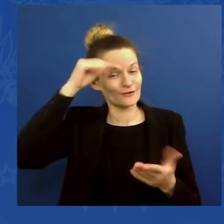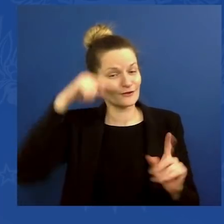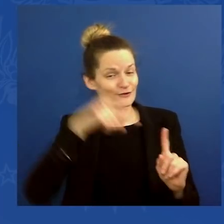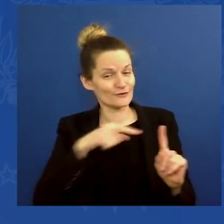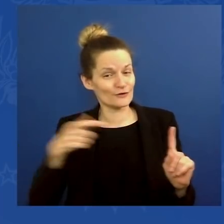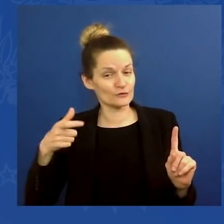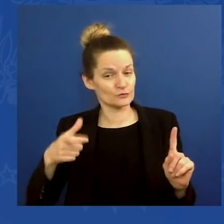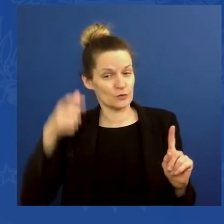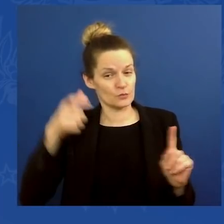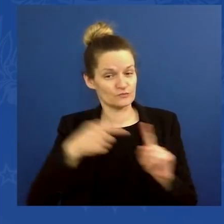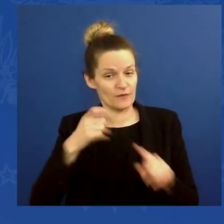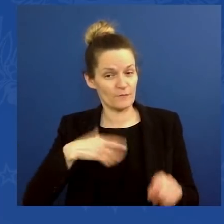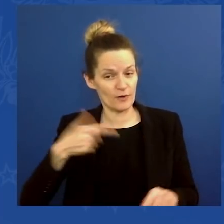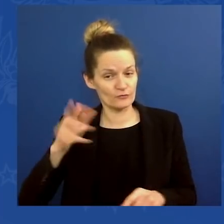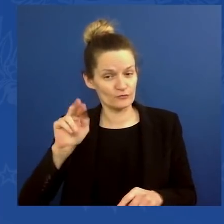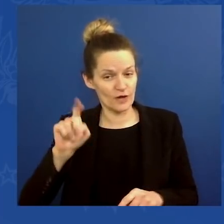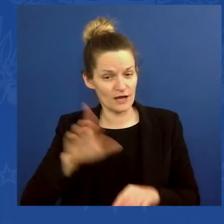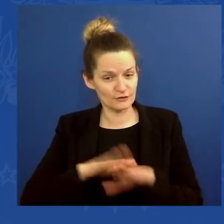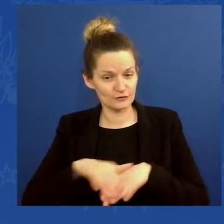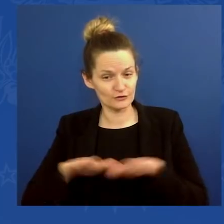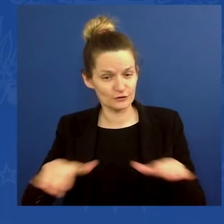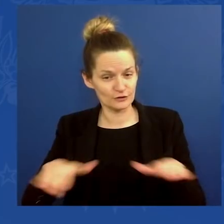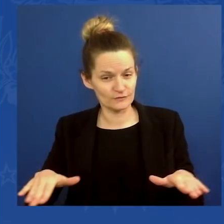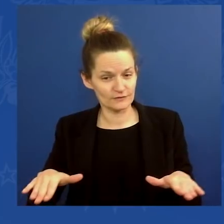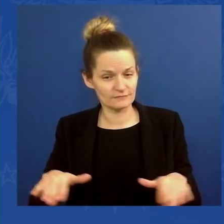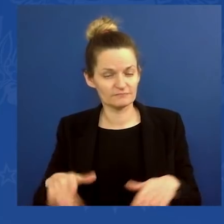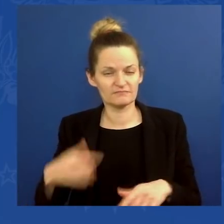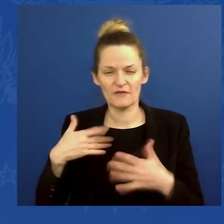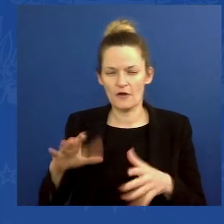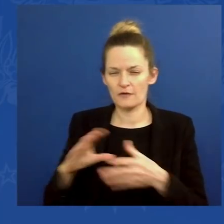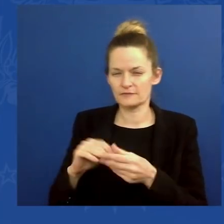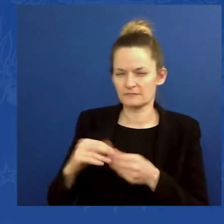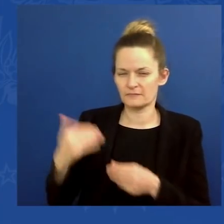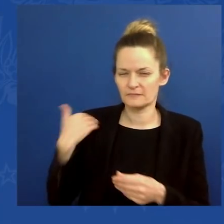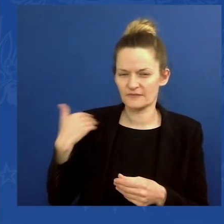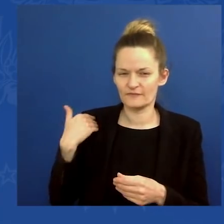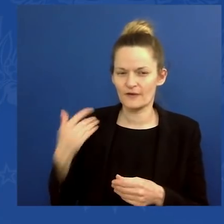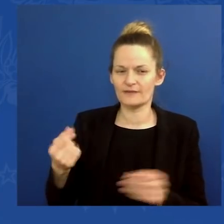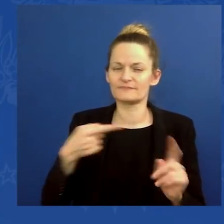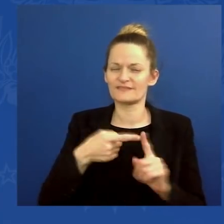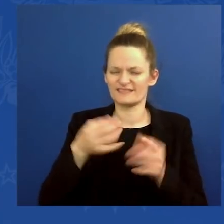that I learned from my grandchildren; I've said it to our colleagues here before.